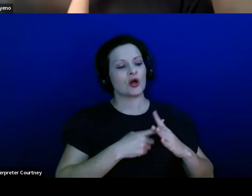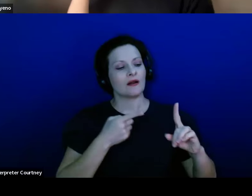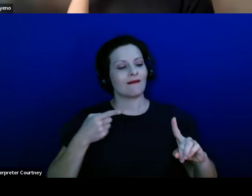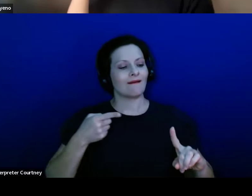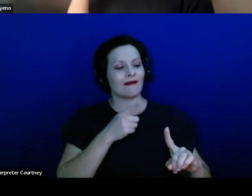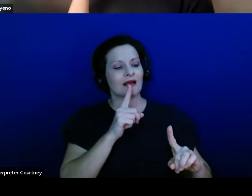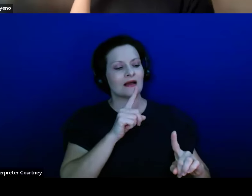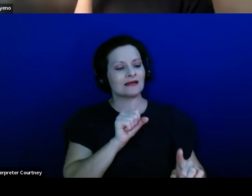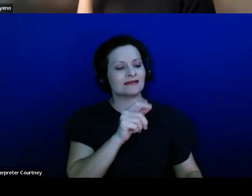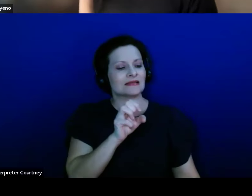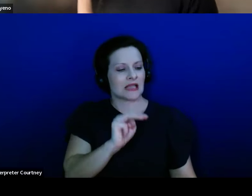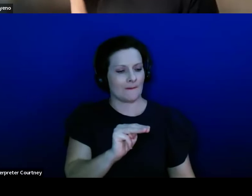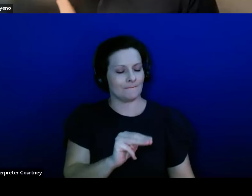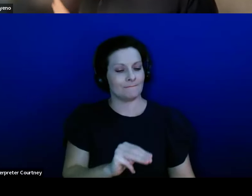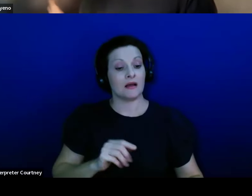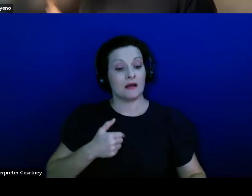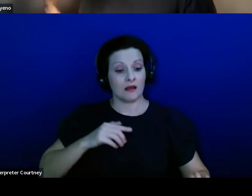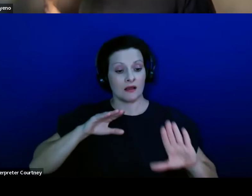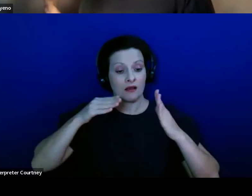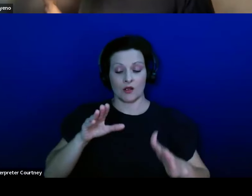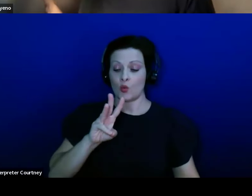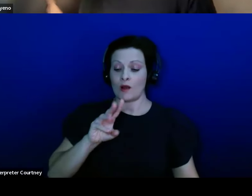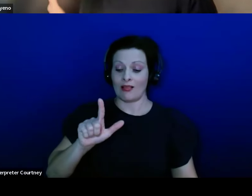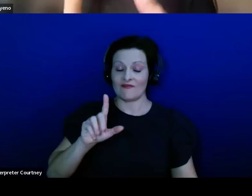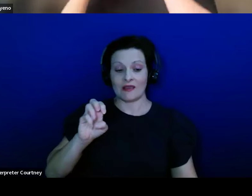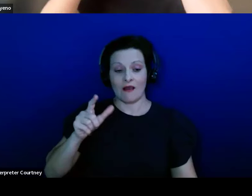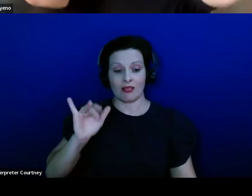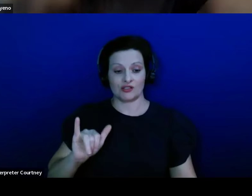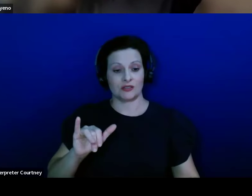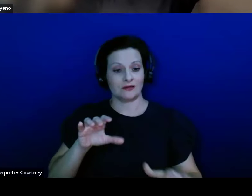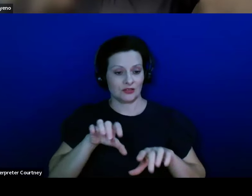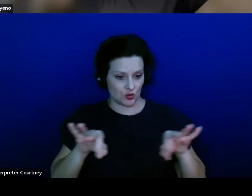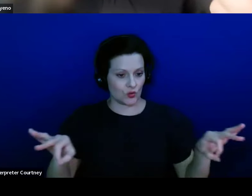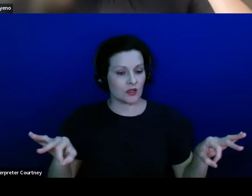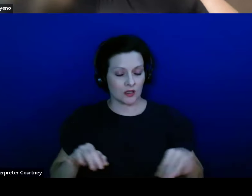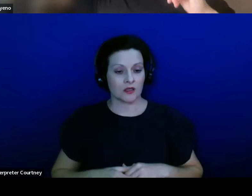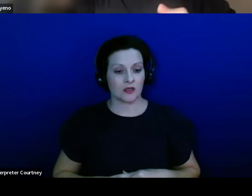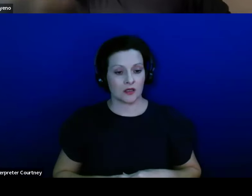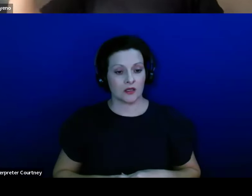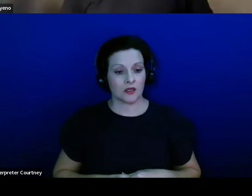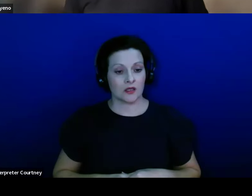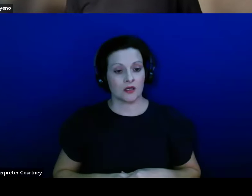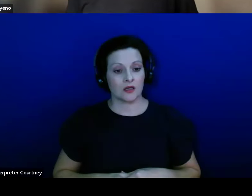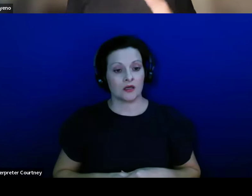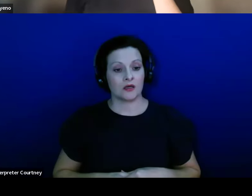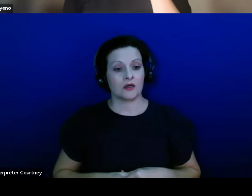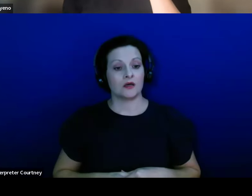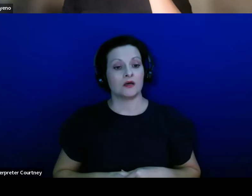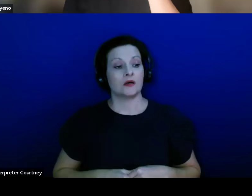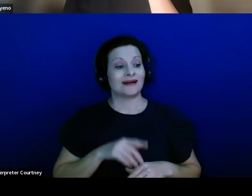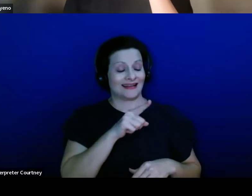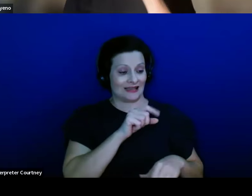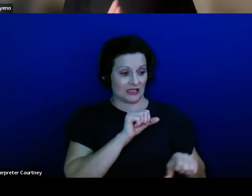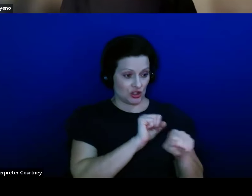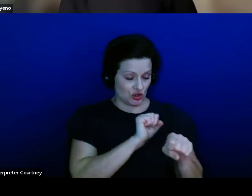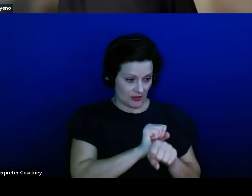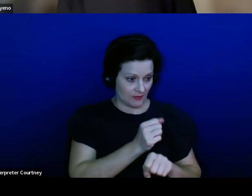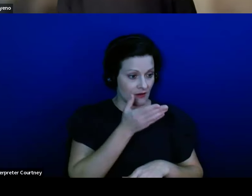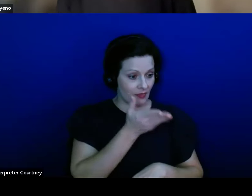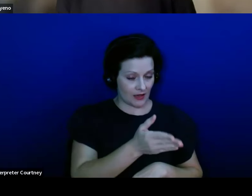and pursuing a wildlife ecology degree at that point. I think that job, and like dealing with